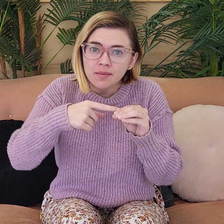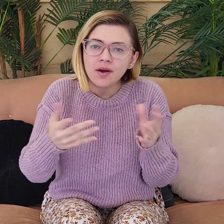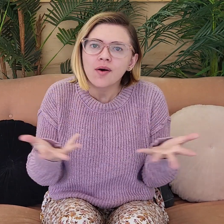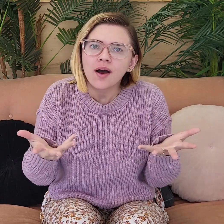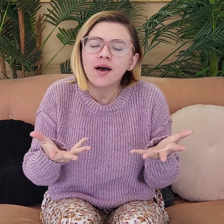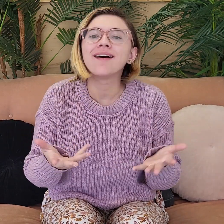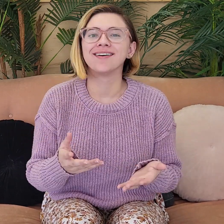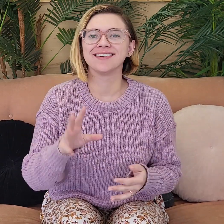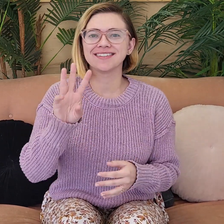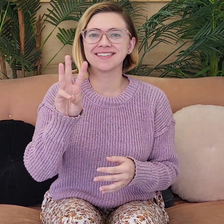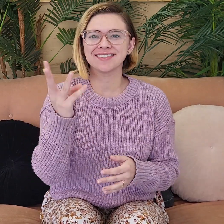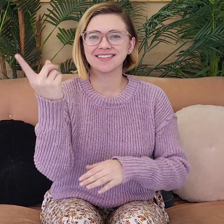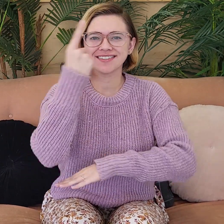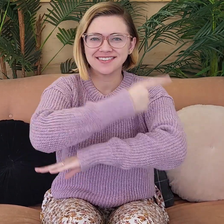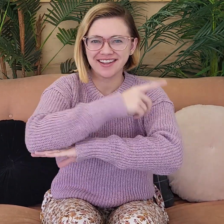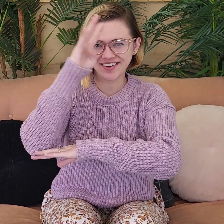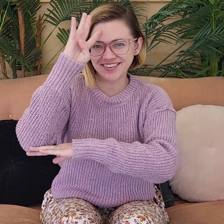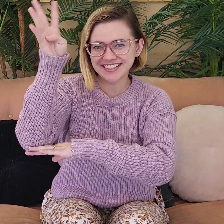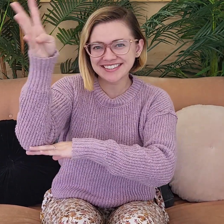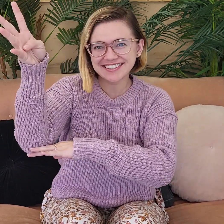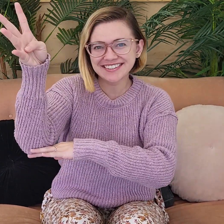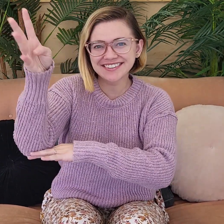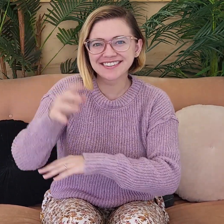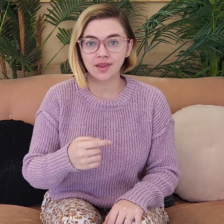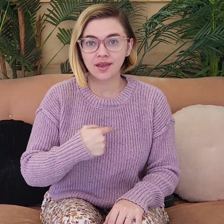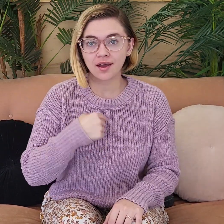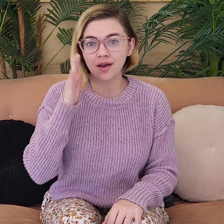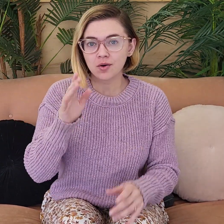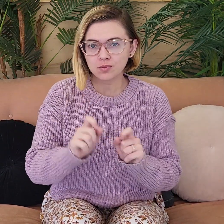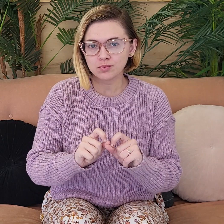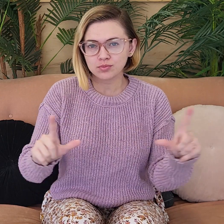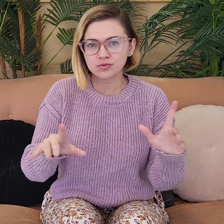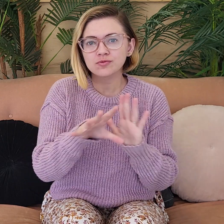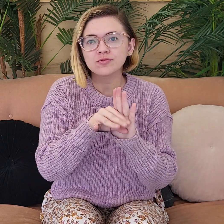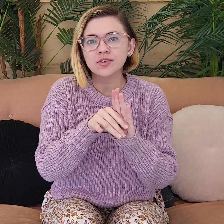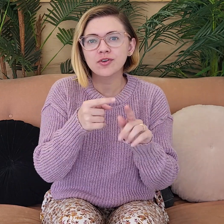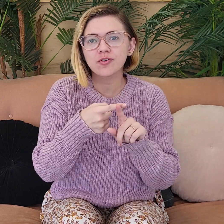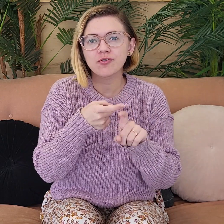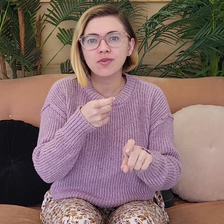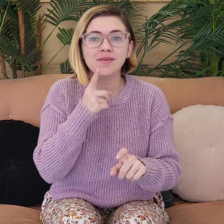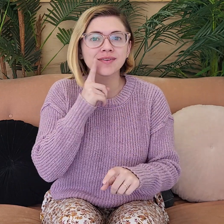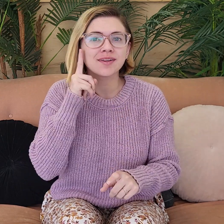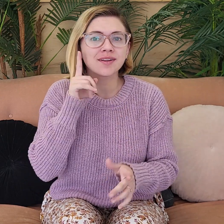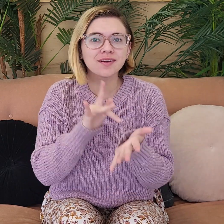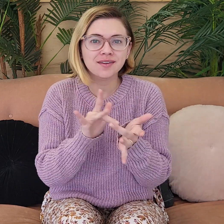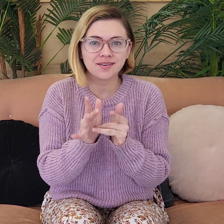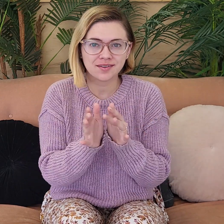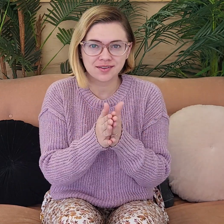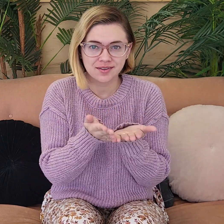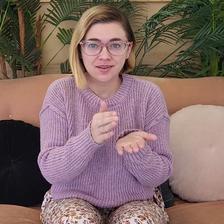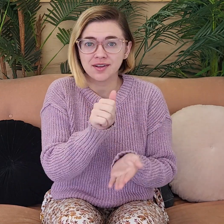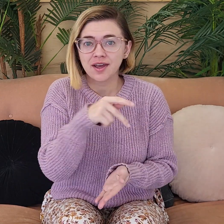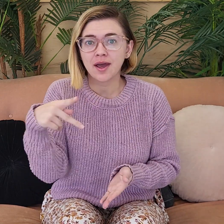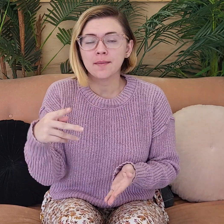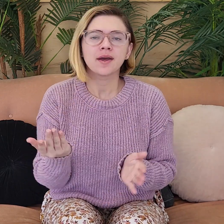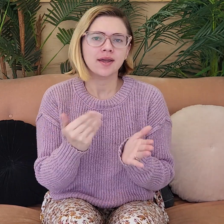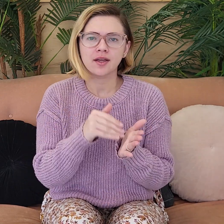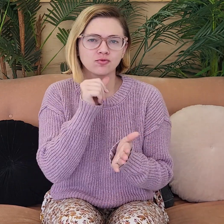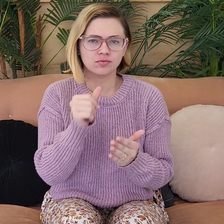learning about the 6th day of creation. I'm going to put up a video from the Deaf Bible App and once again, I